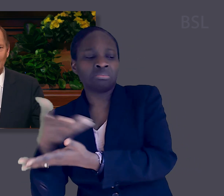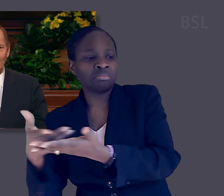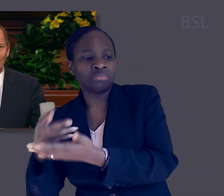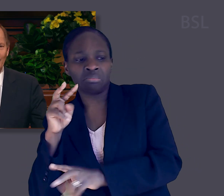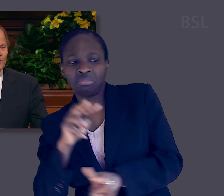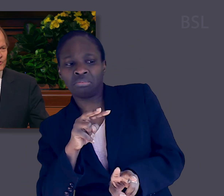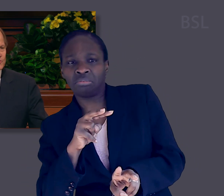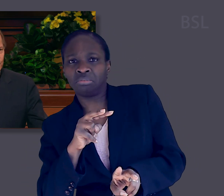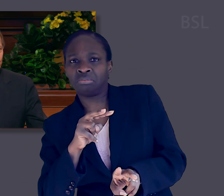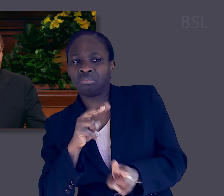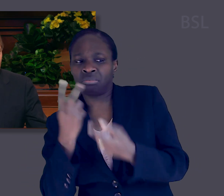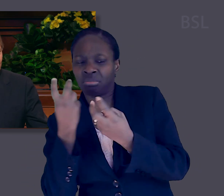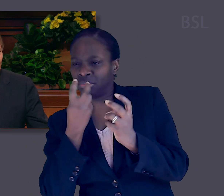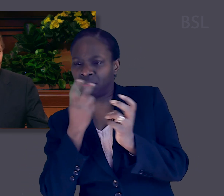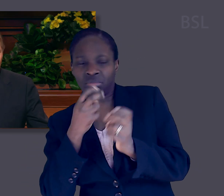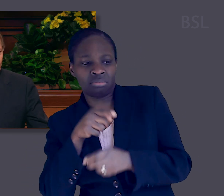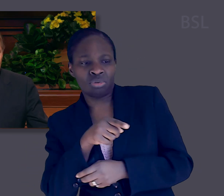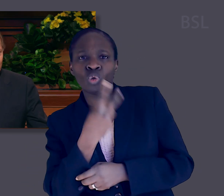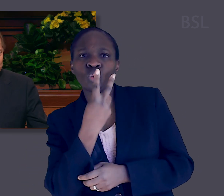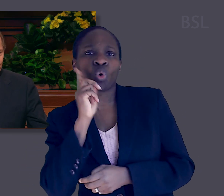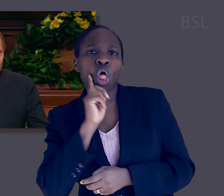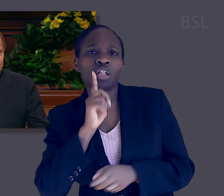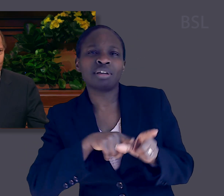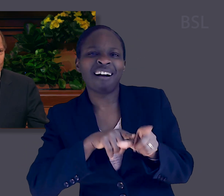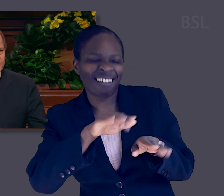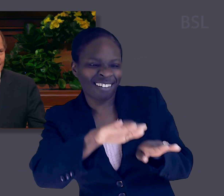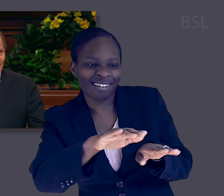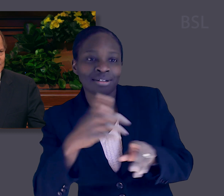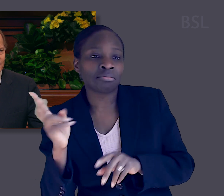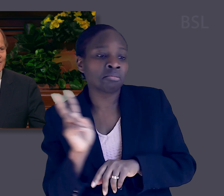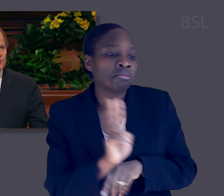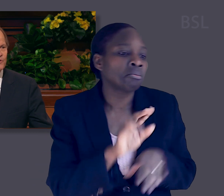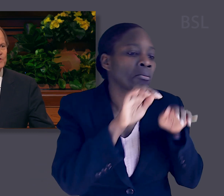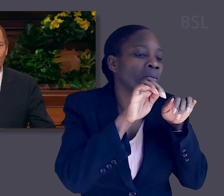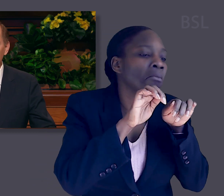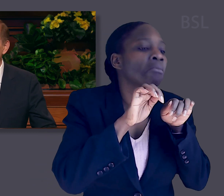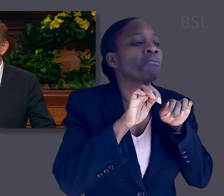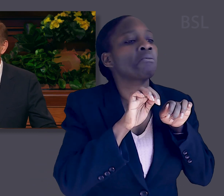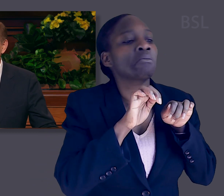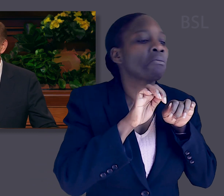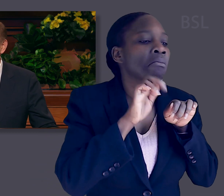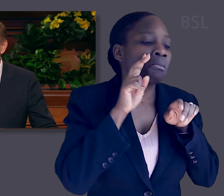I noticed two young Primary-age girls approach the casket and stretch up on their tiptoes